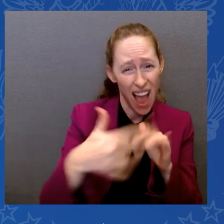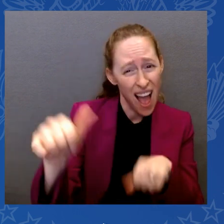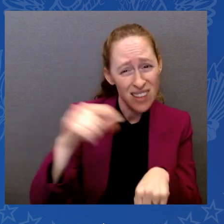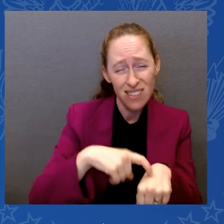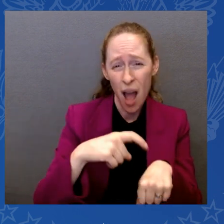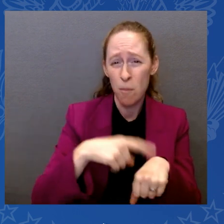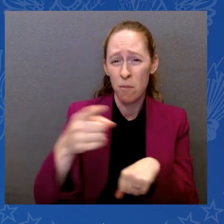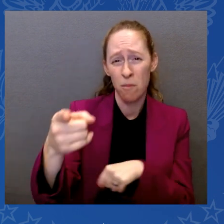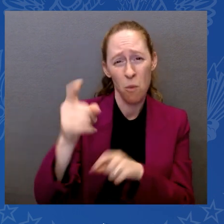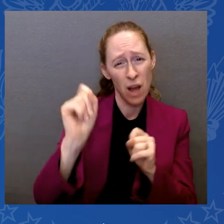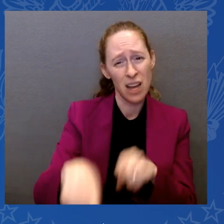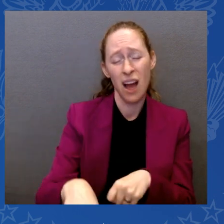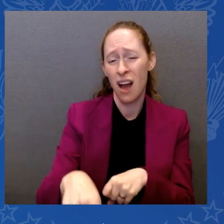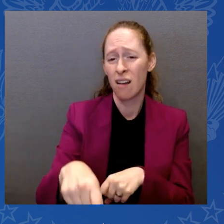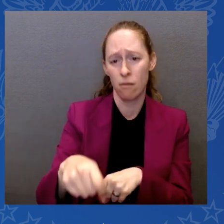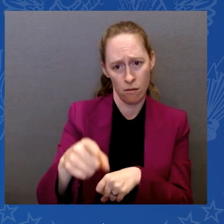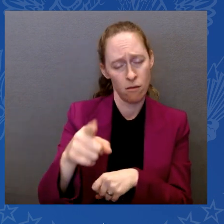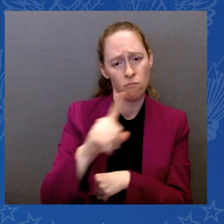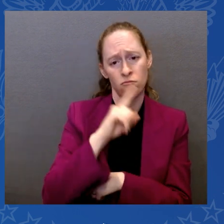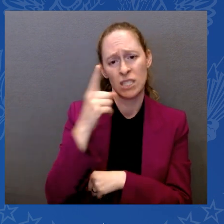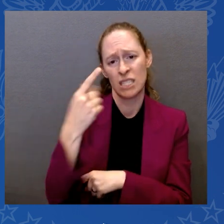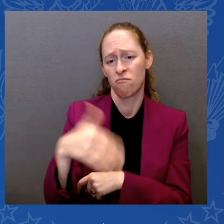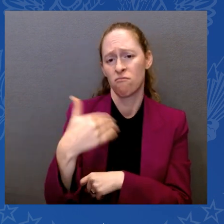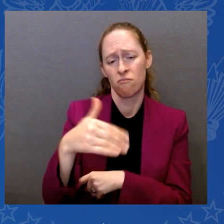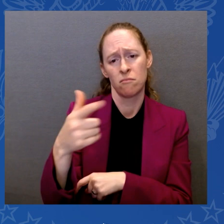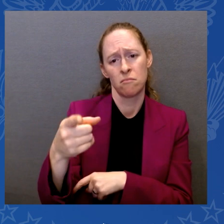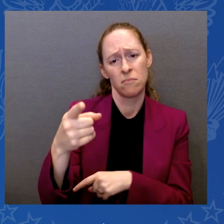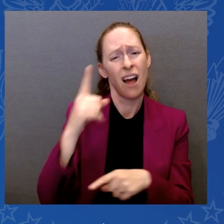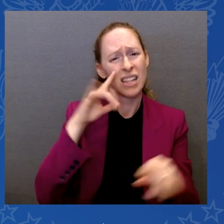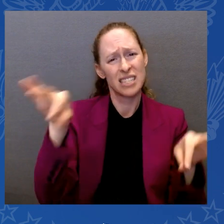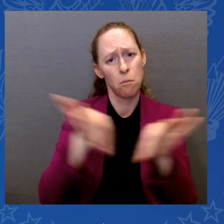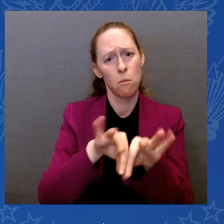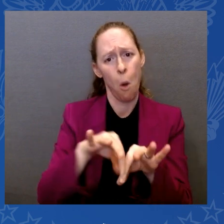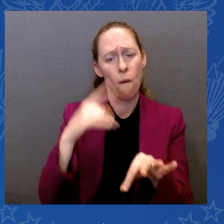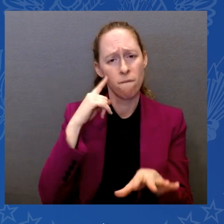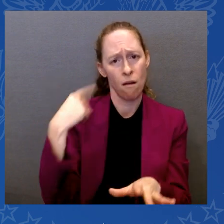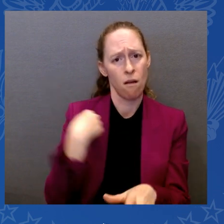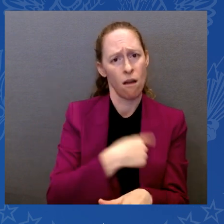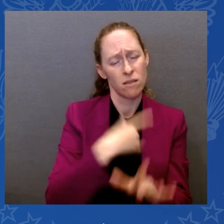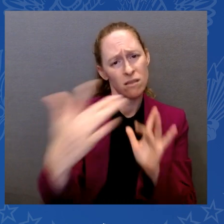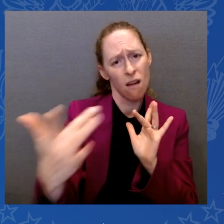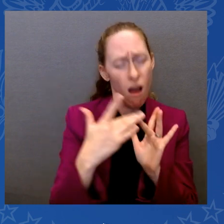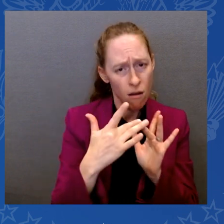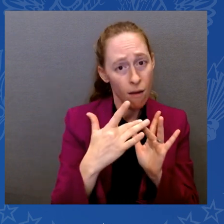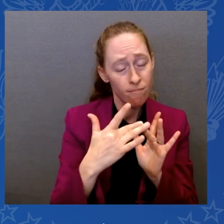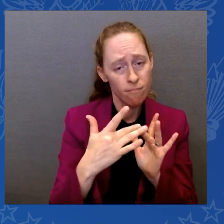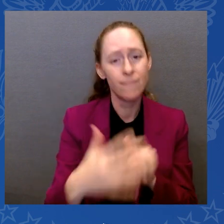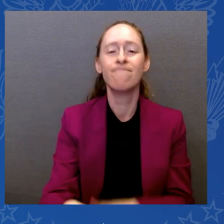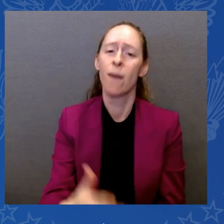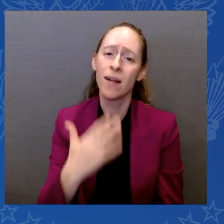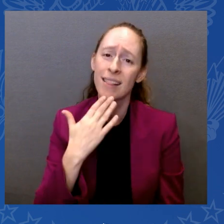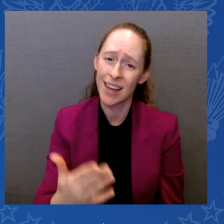Really important to us. And so we're not going -- Governor Pierluisi: Thank you. The President: -- to walk away. And with that, let me say God bless the people of Puerto Rico